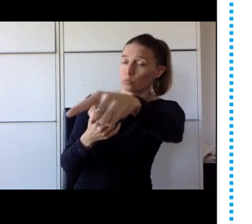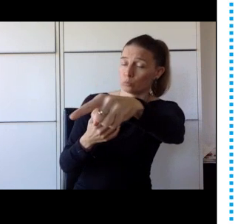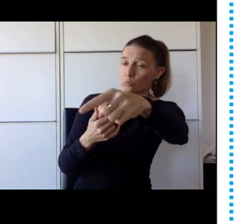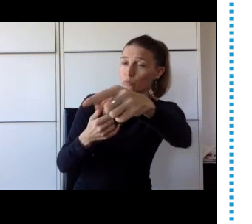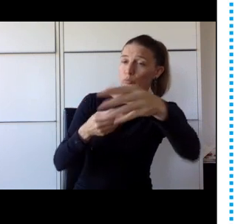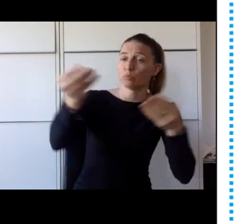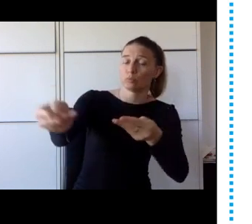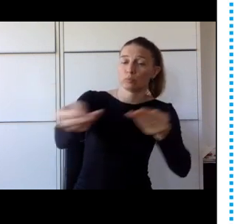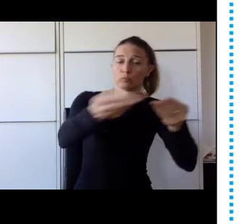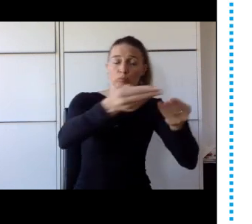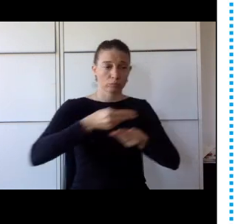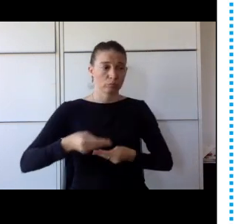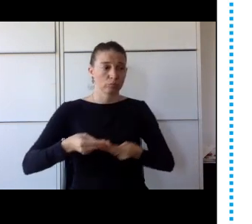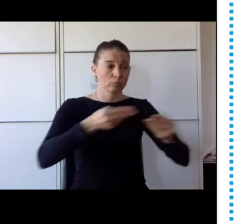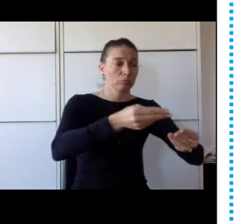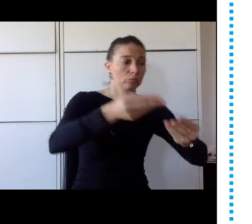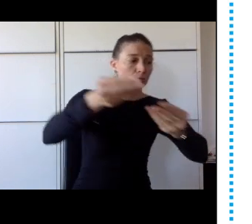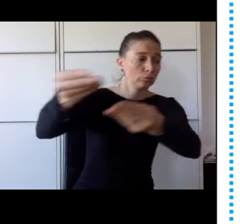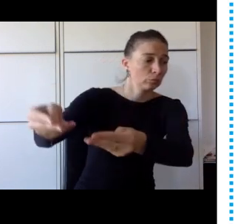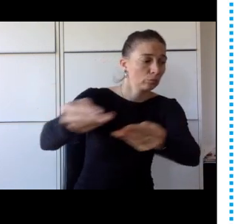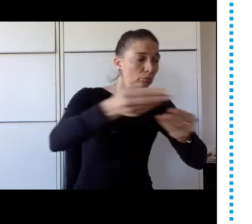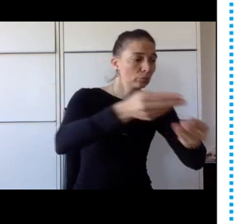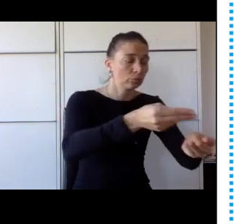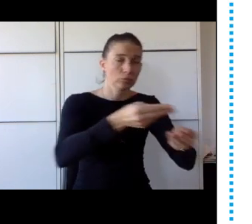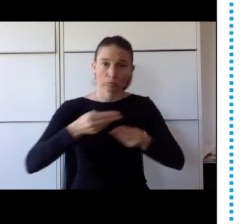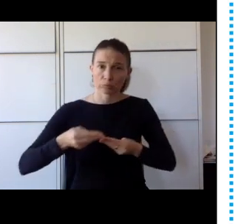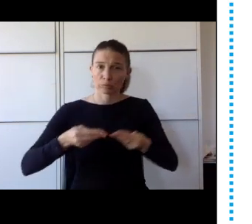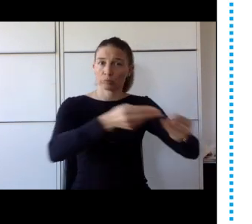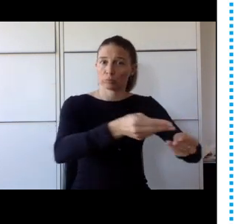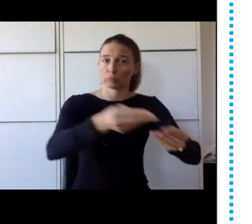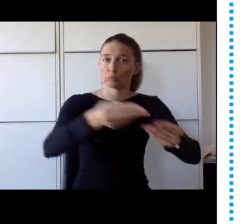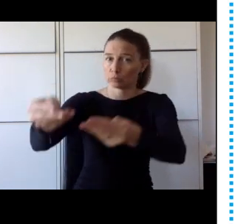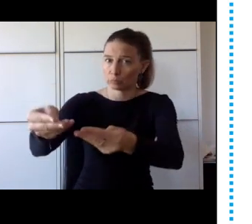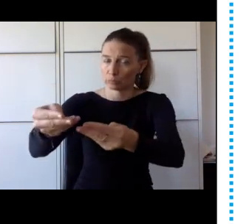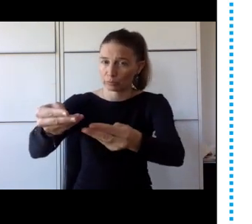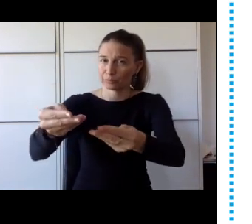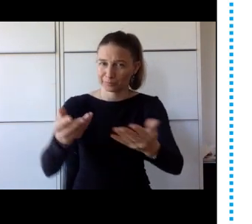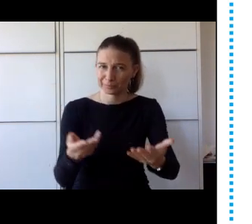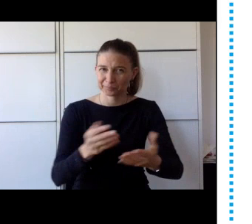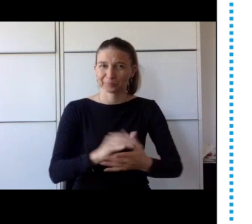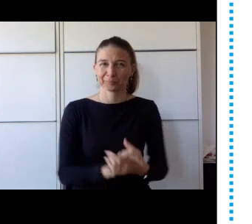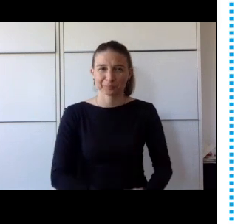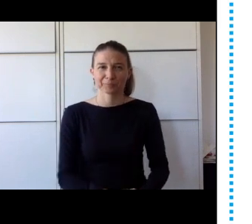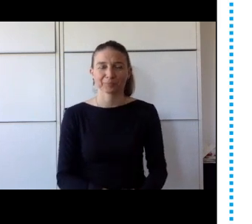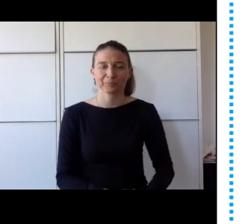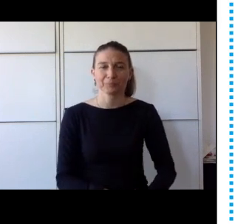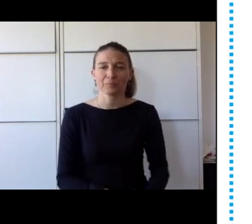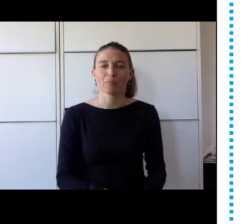if the person prefers text to call another person on your behalf. And our aim is to ensure that these services